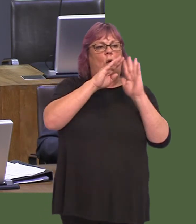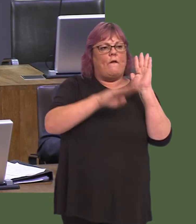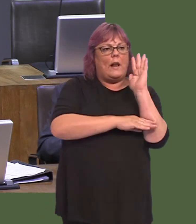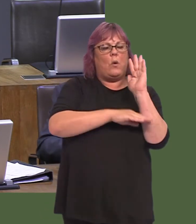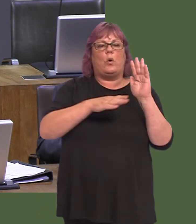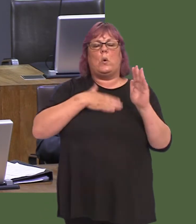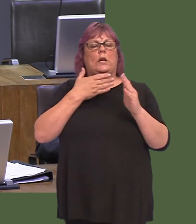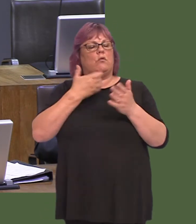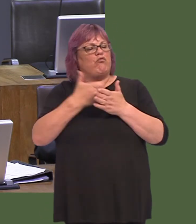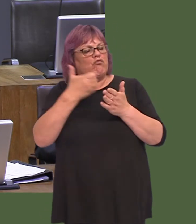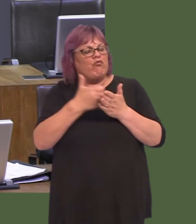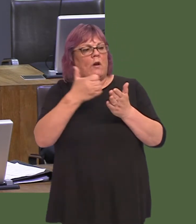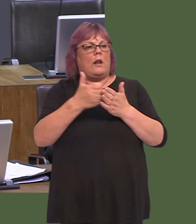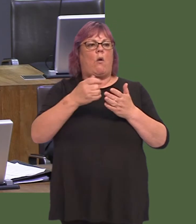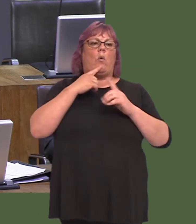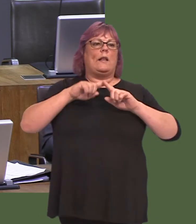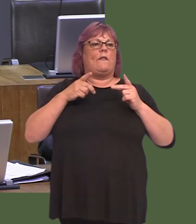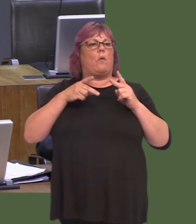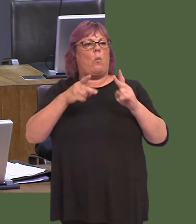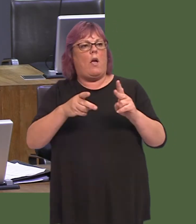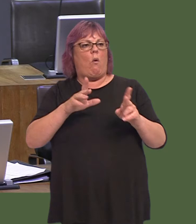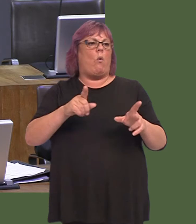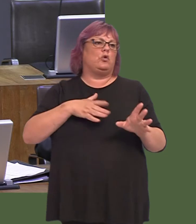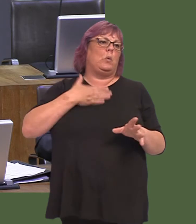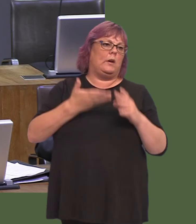be undertaken less frequently or in a different way or not at all.'